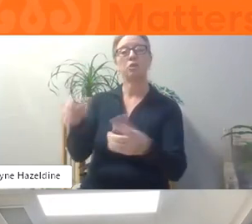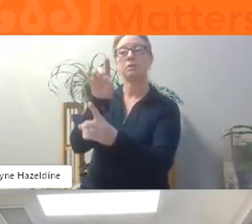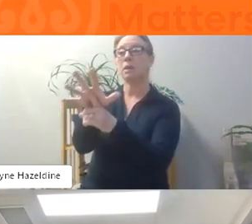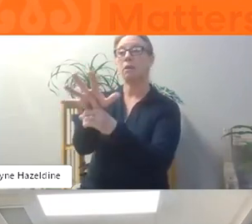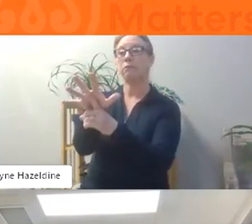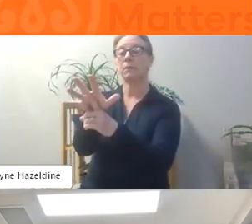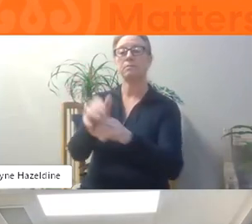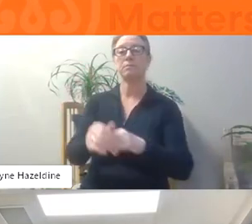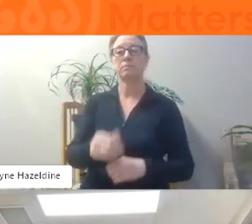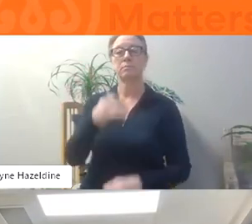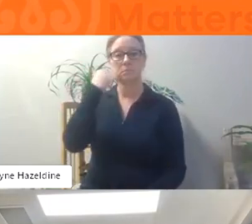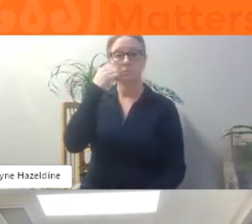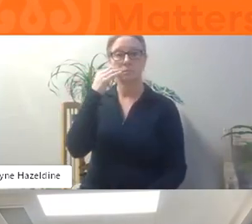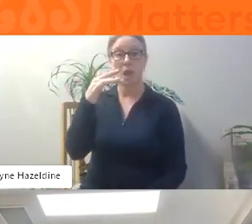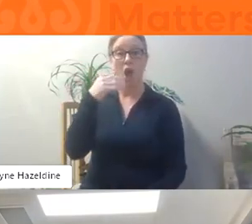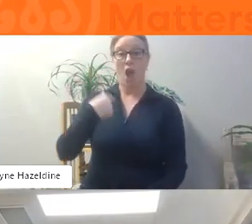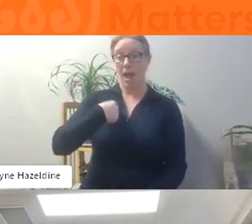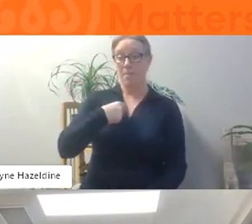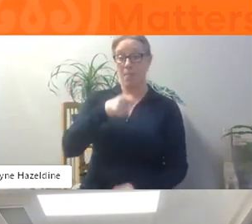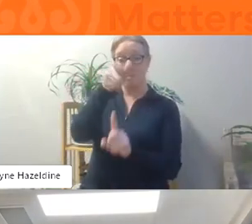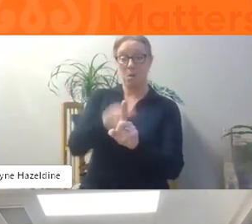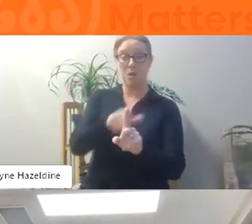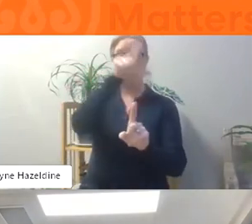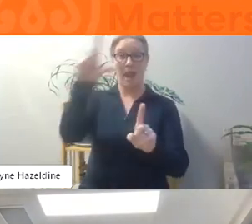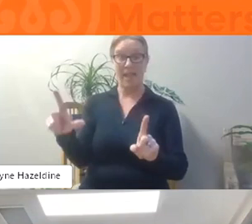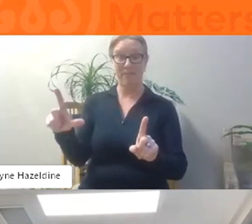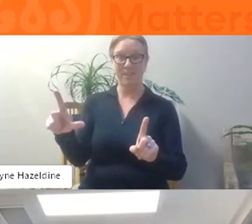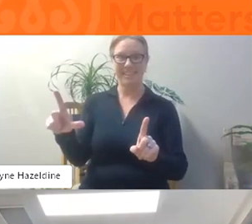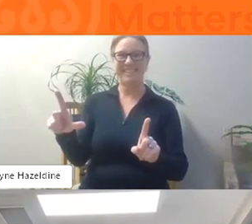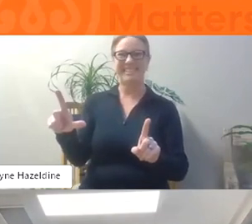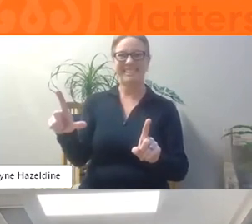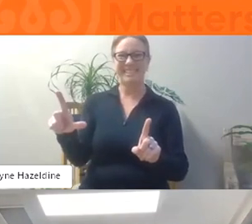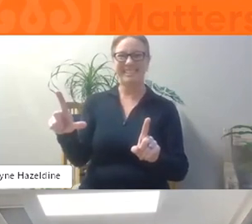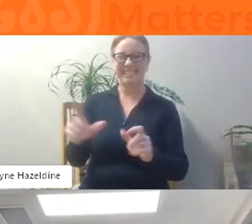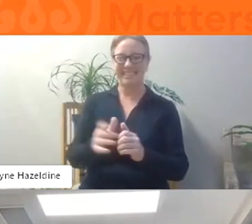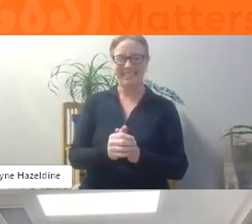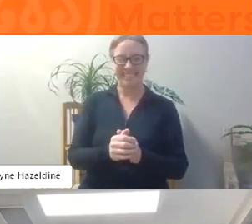ingoa. I'm the person on the left in this tag team here. So I'm picking